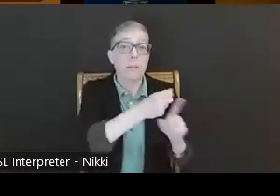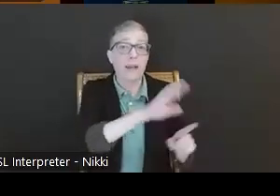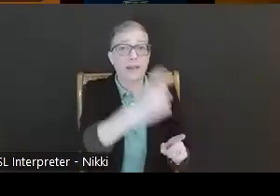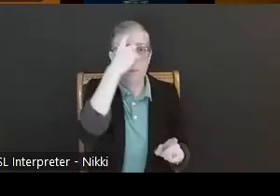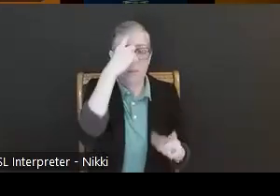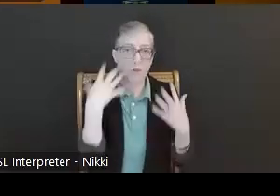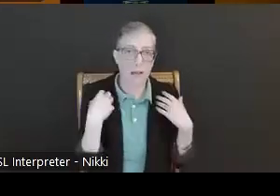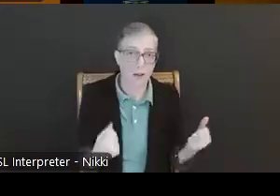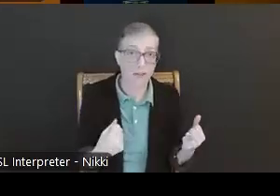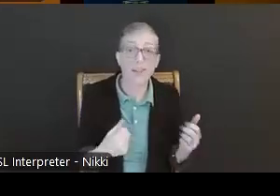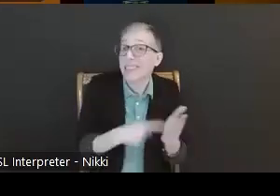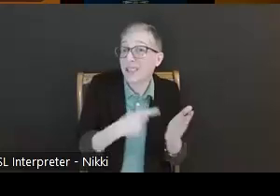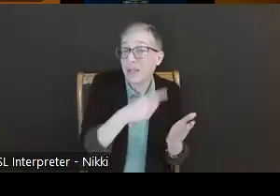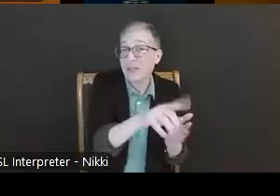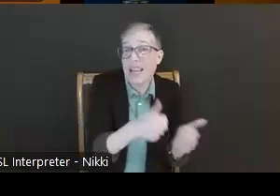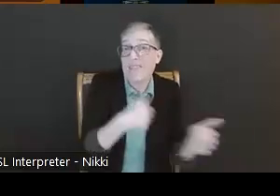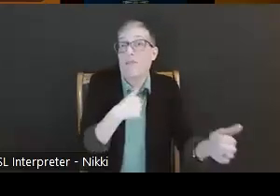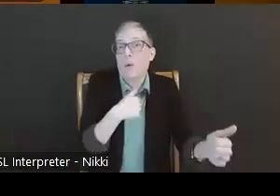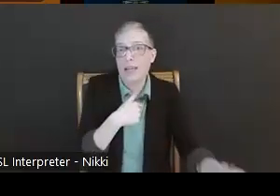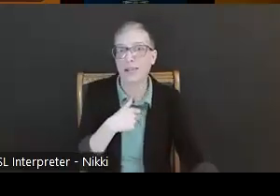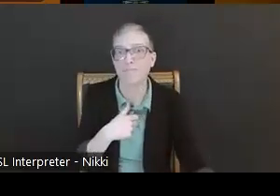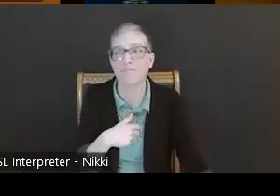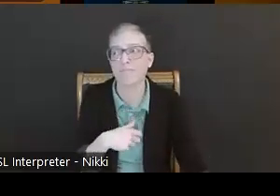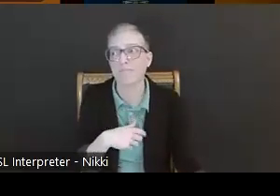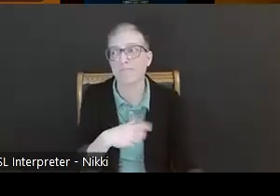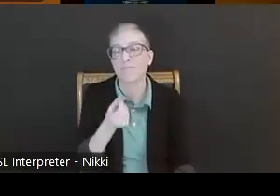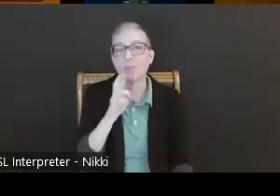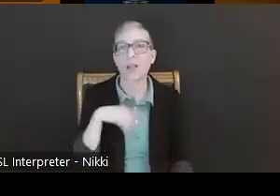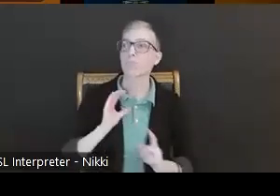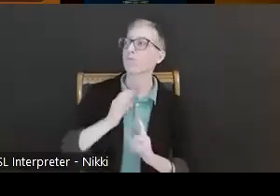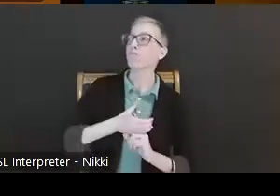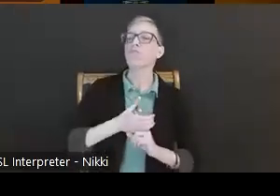protective buffering so meaning you know they put on a brave face and they really they don't